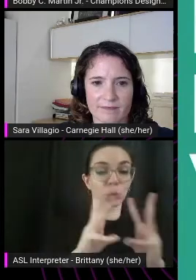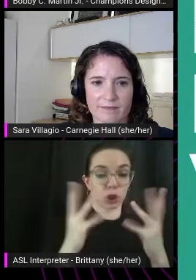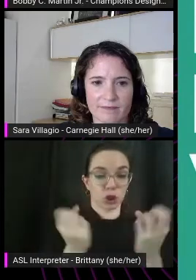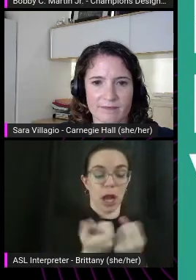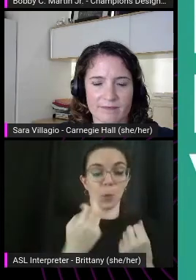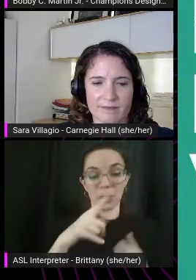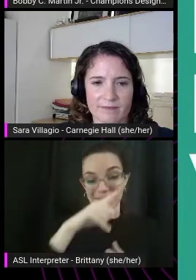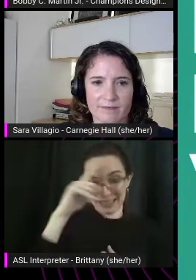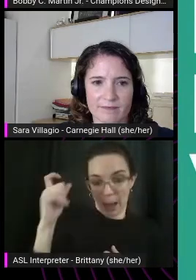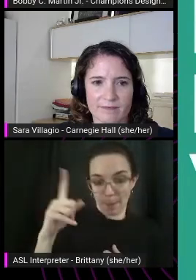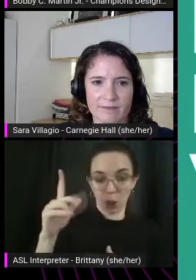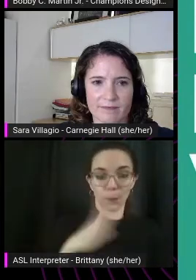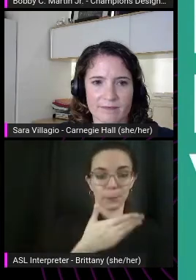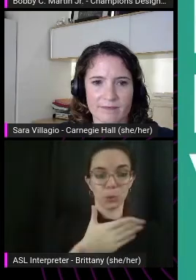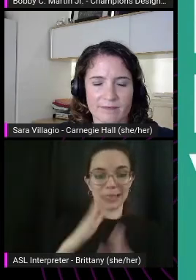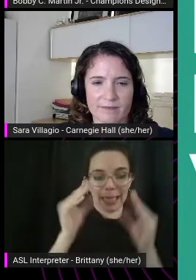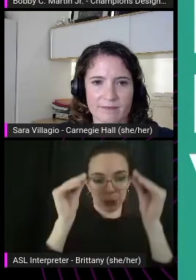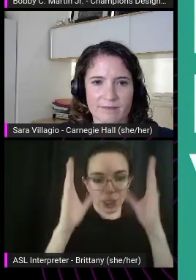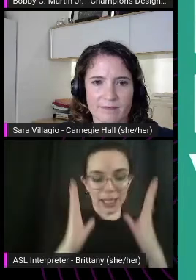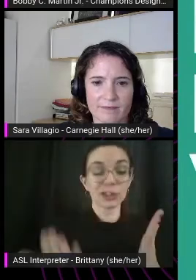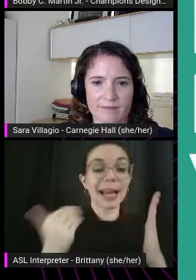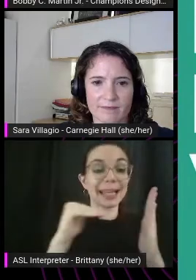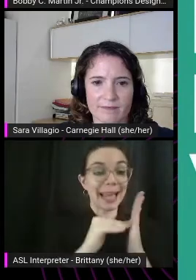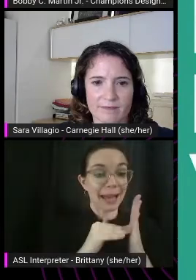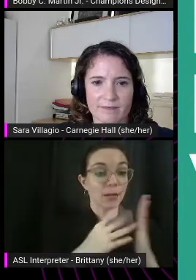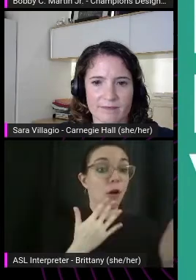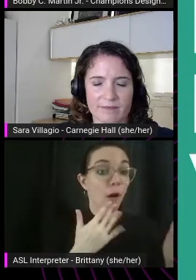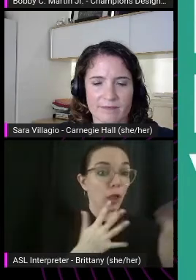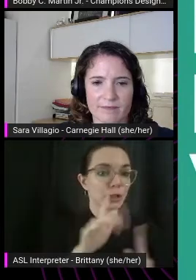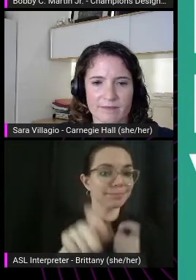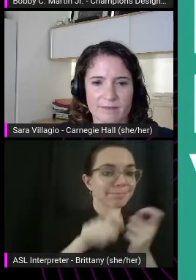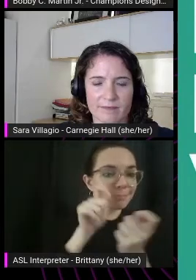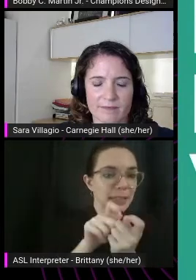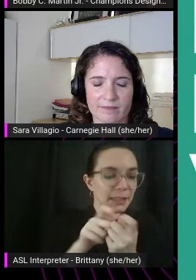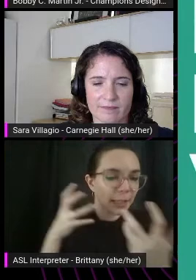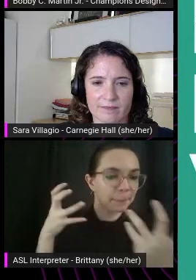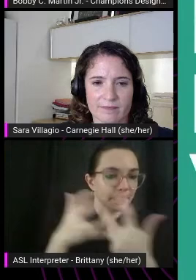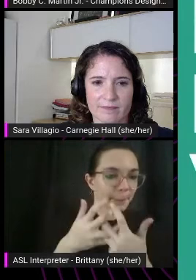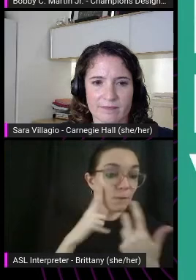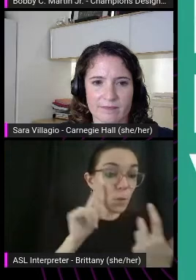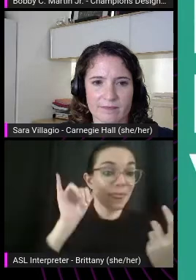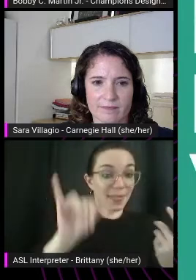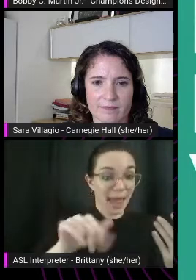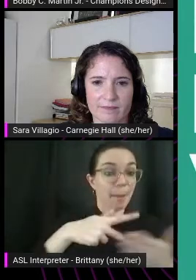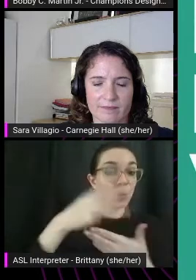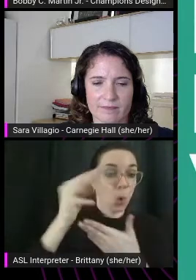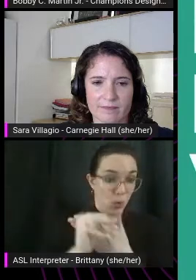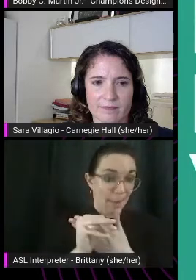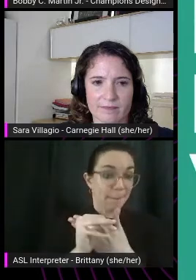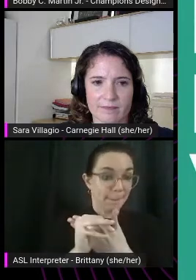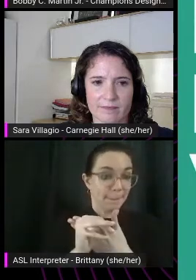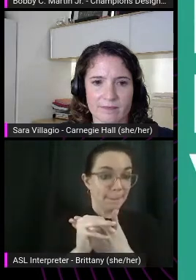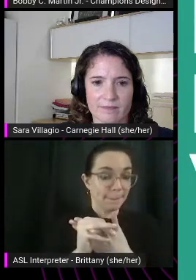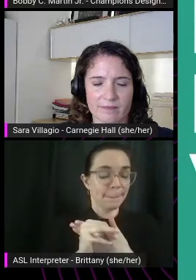Then again we introduce a color specific to this program. They're kind of punctuated with the